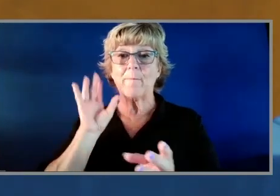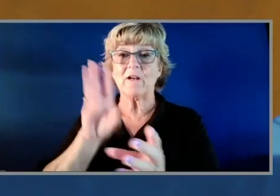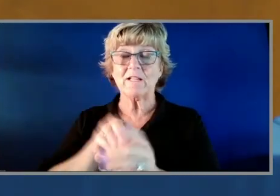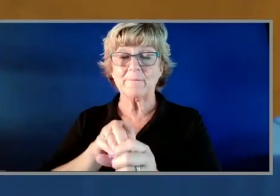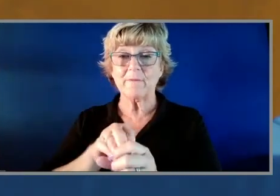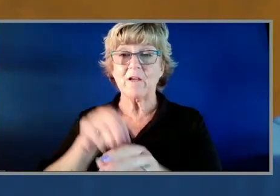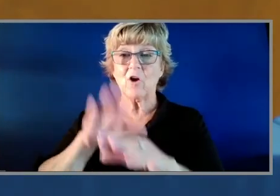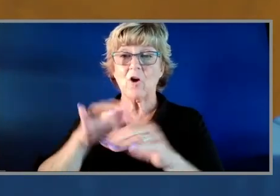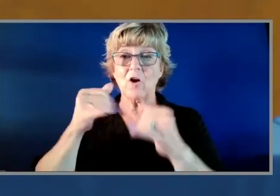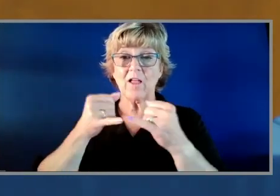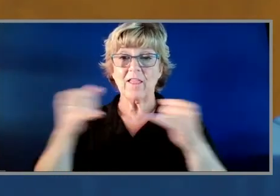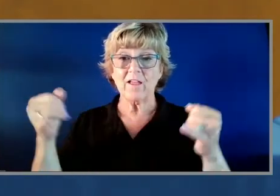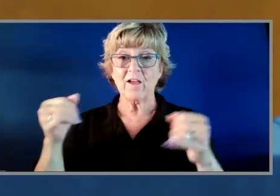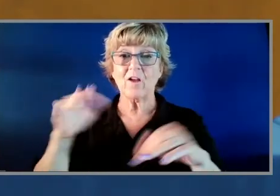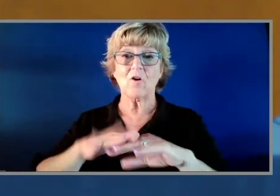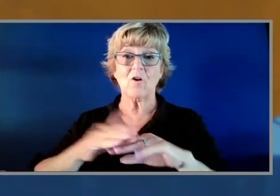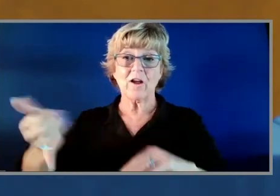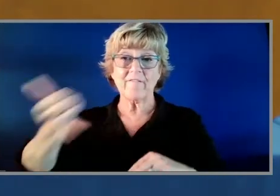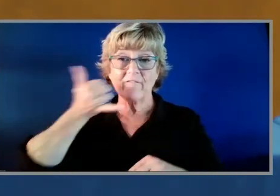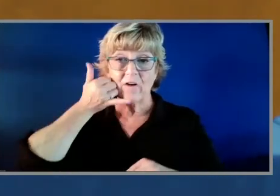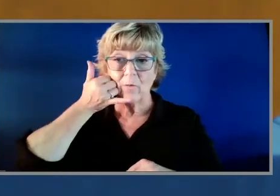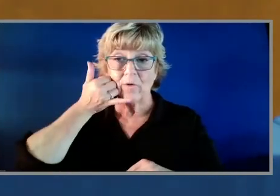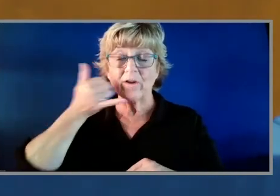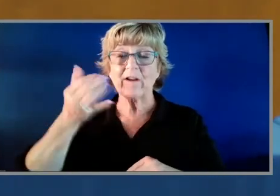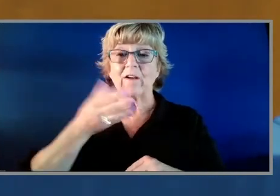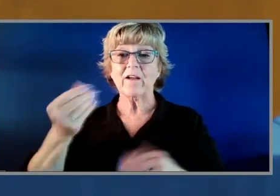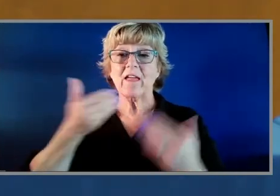Studio: want to again just thank the folks over here this evening, those who participated online or over the phone.